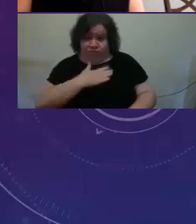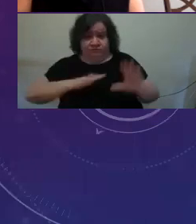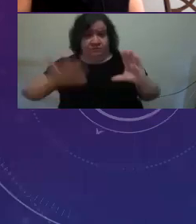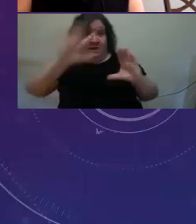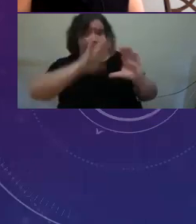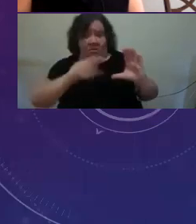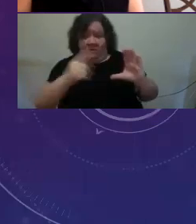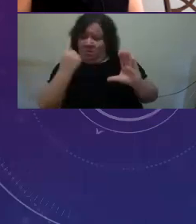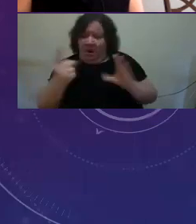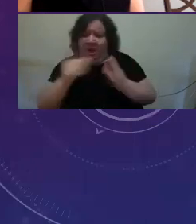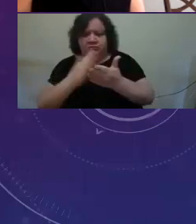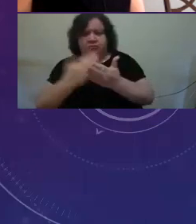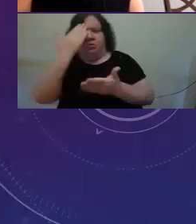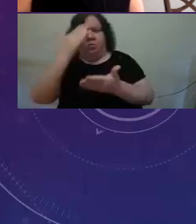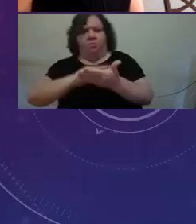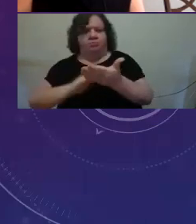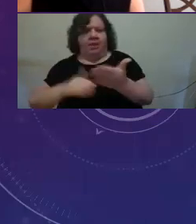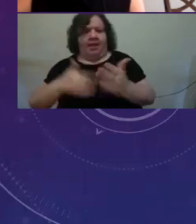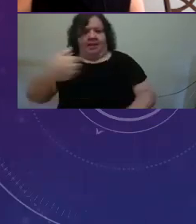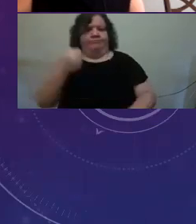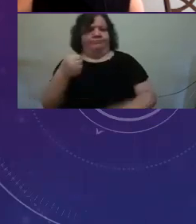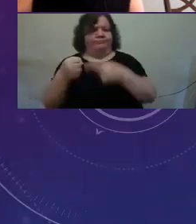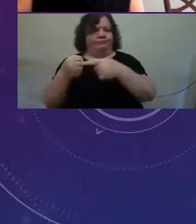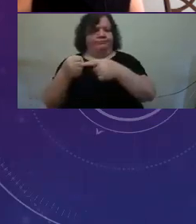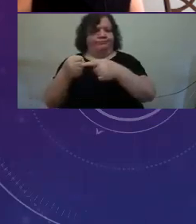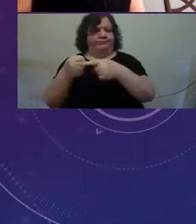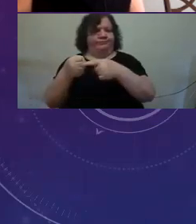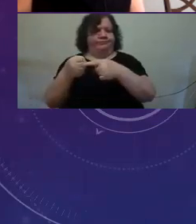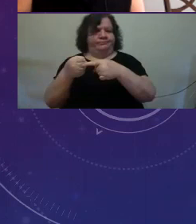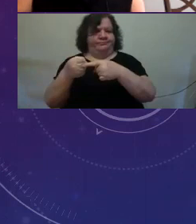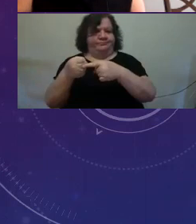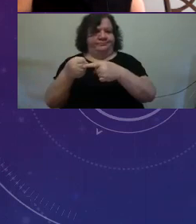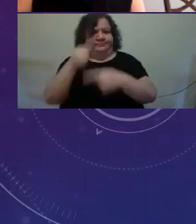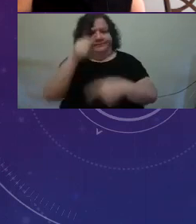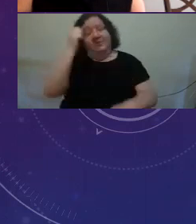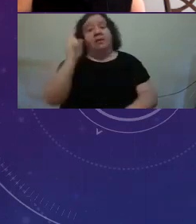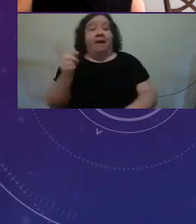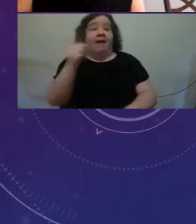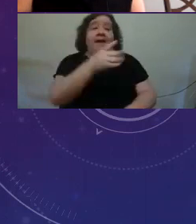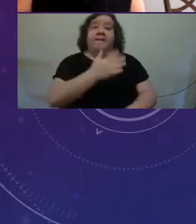able to learn Braille the other thing I was like before death organization to